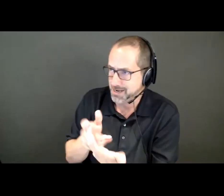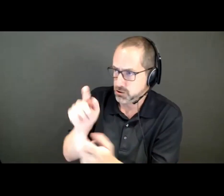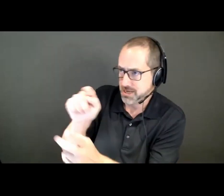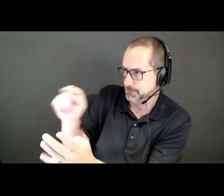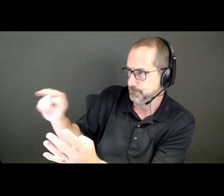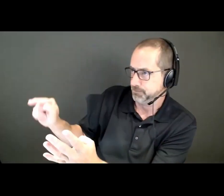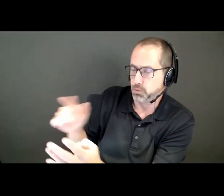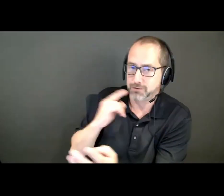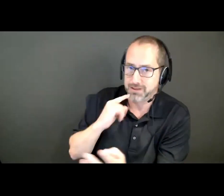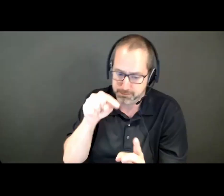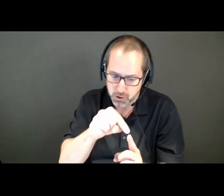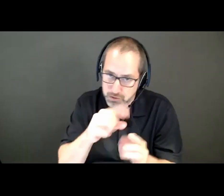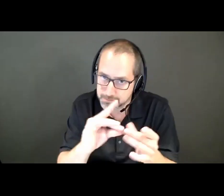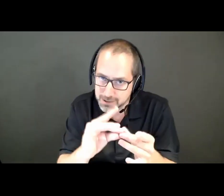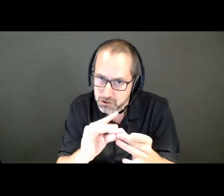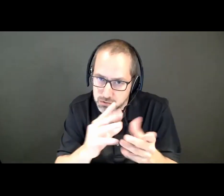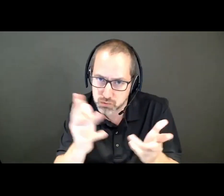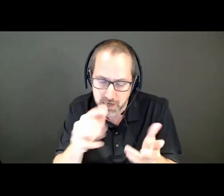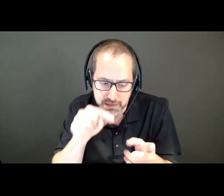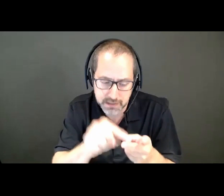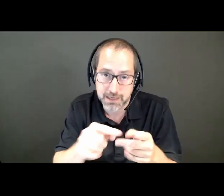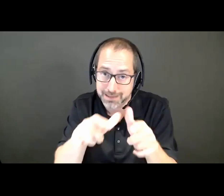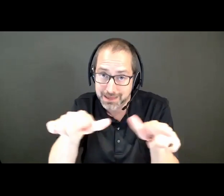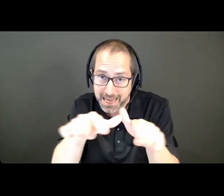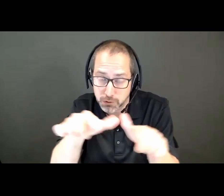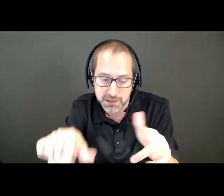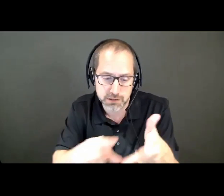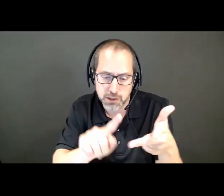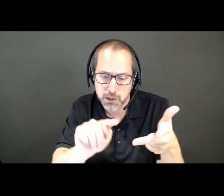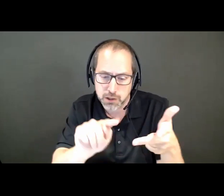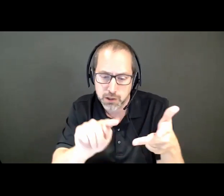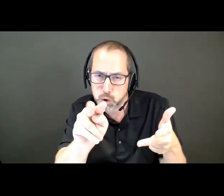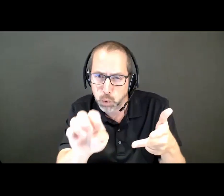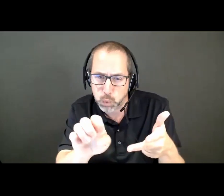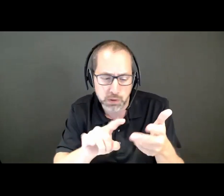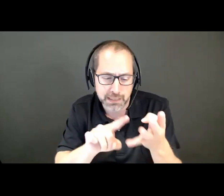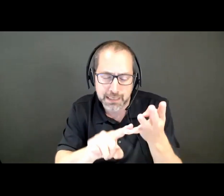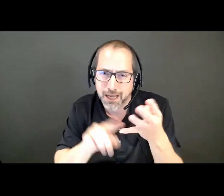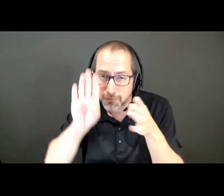message, but also the language, the tone, and the focus that we want to place emphasis on.